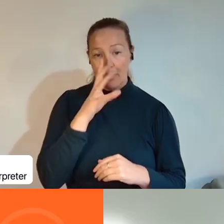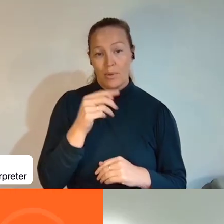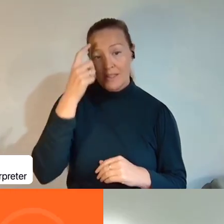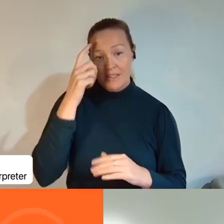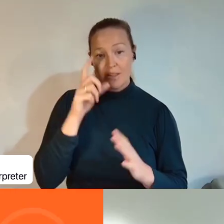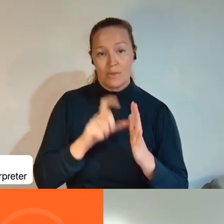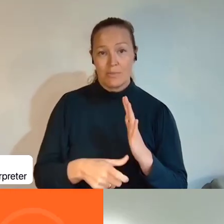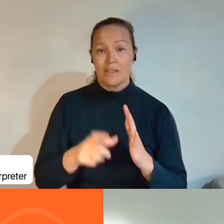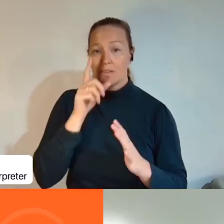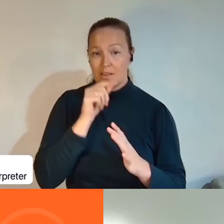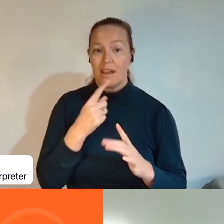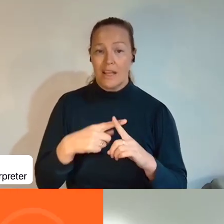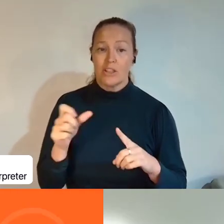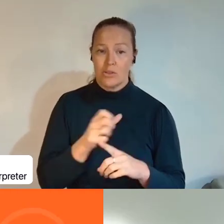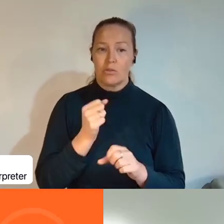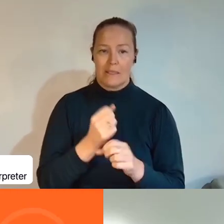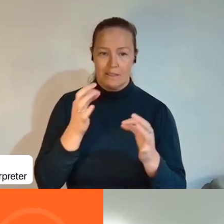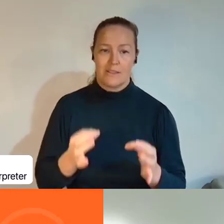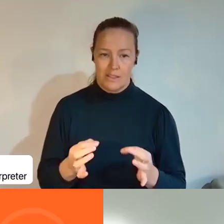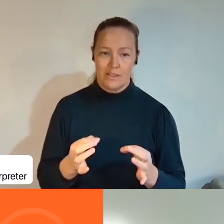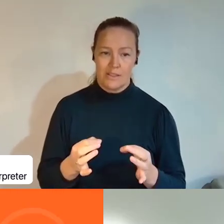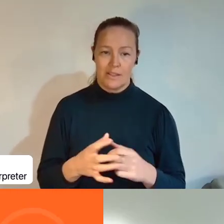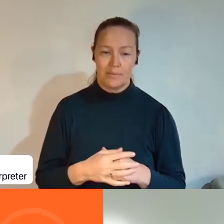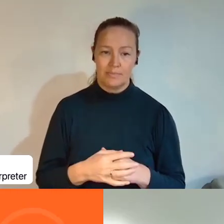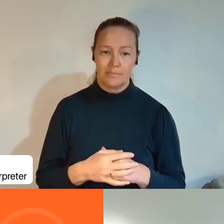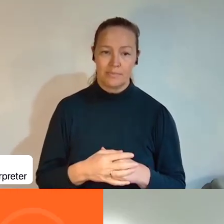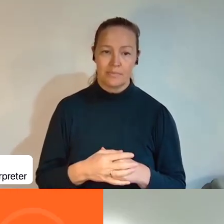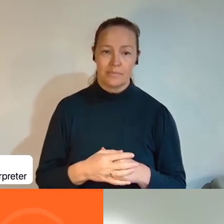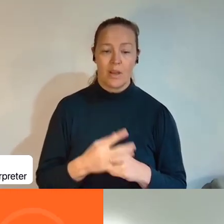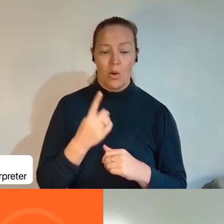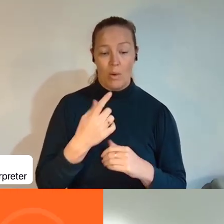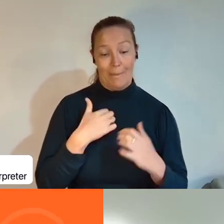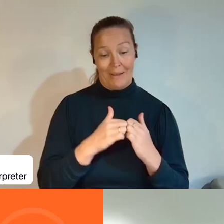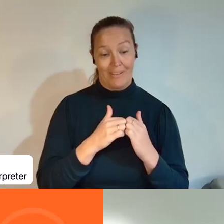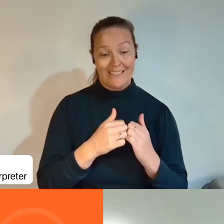be able to make decisions. As one of my friends once said, if you want make can't make a decision